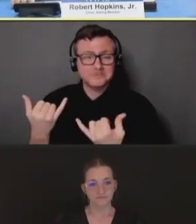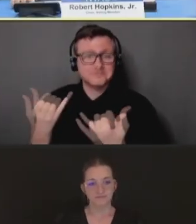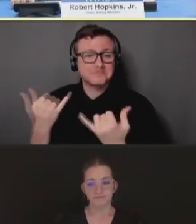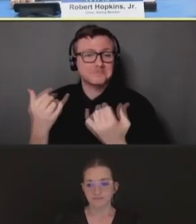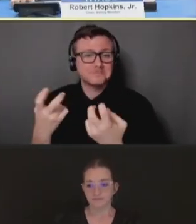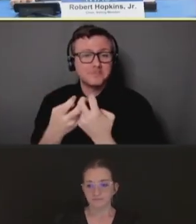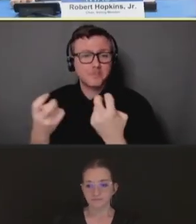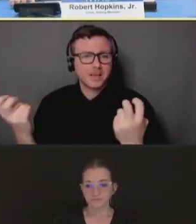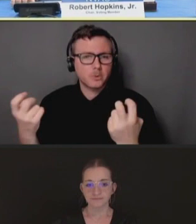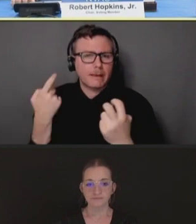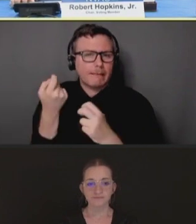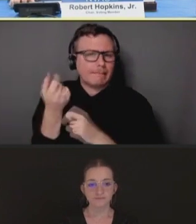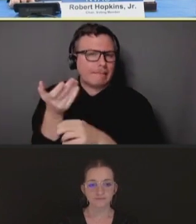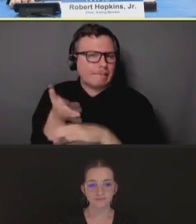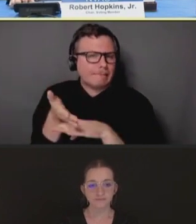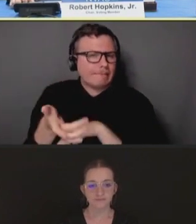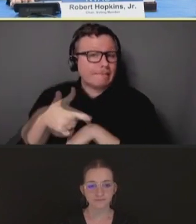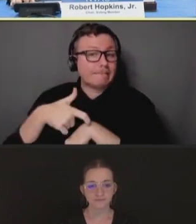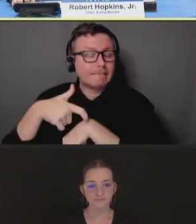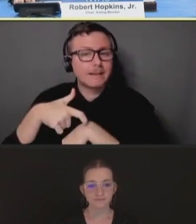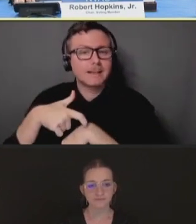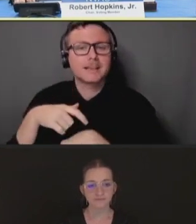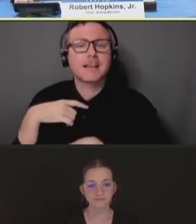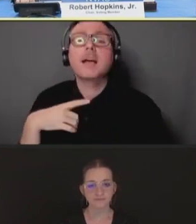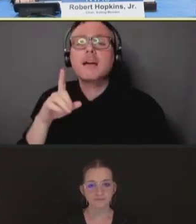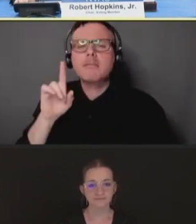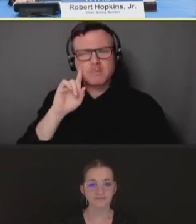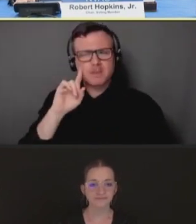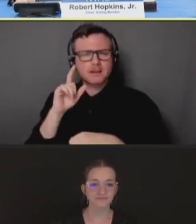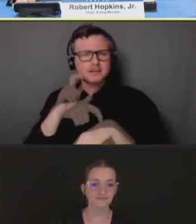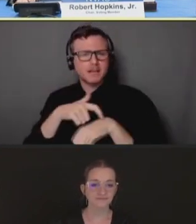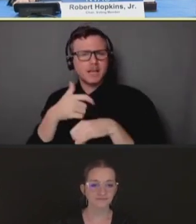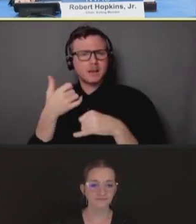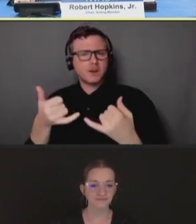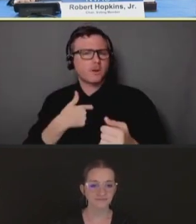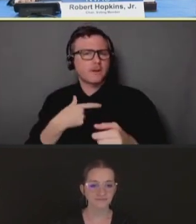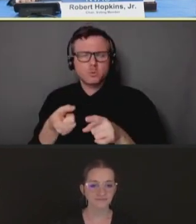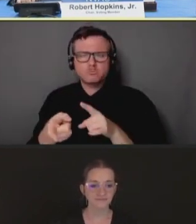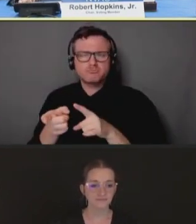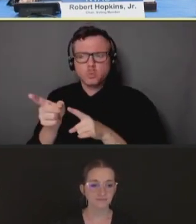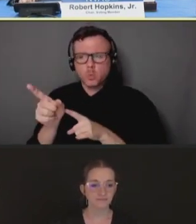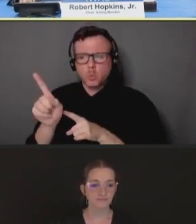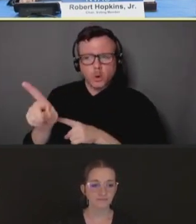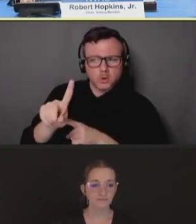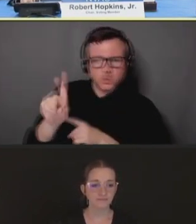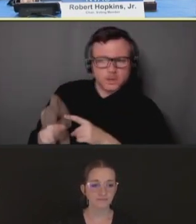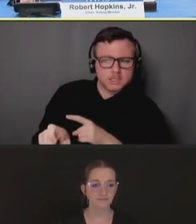We're running a little over. But I think we'll take time if there's one quick question for a member of the committee